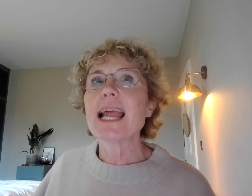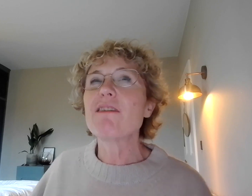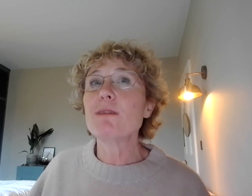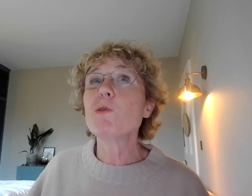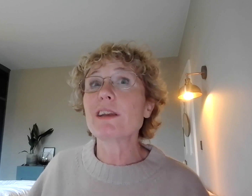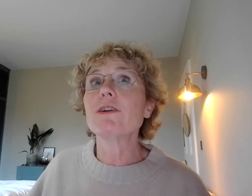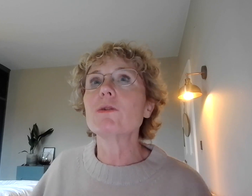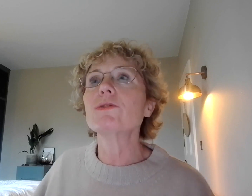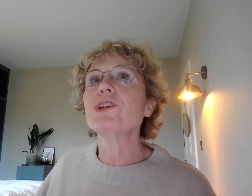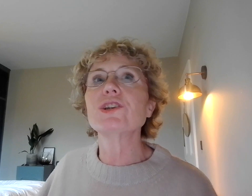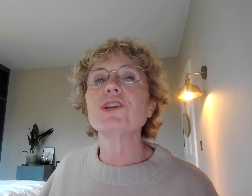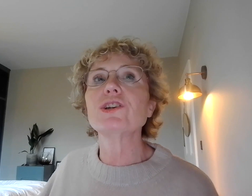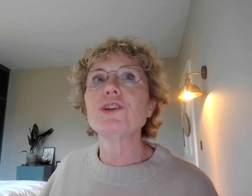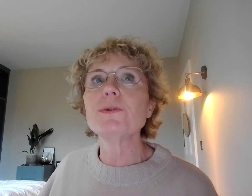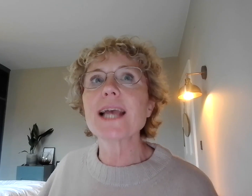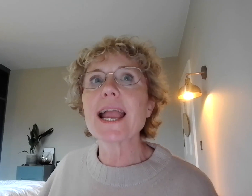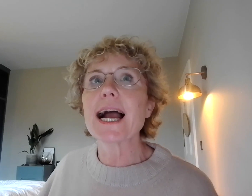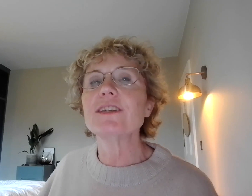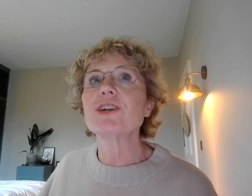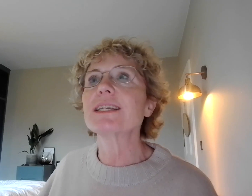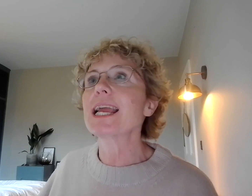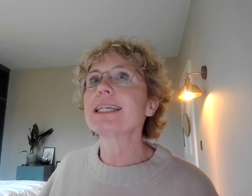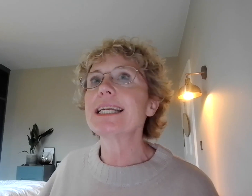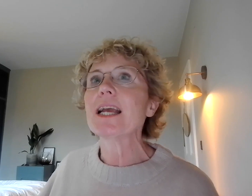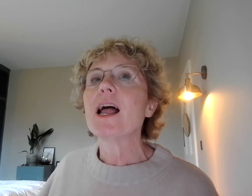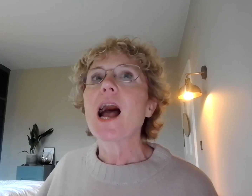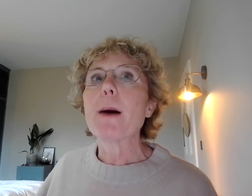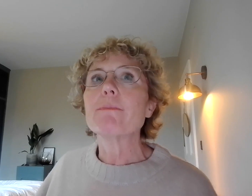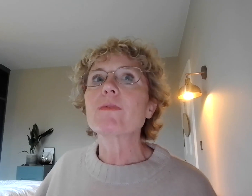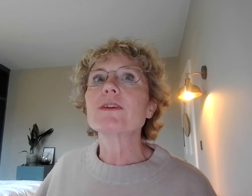It's inherently more difficult to use AI to translate it.